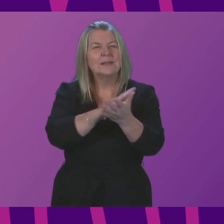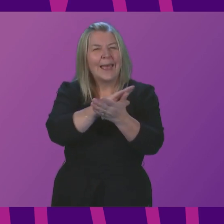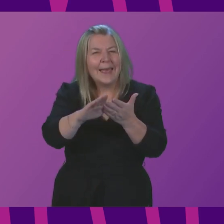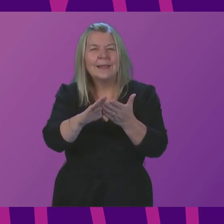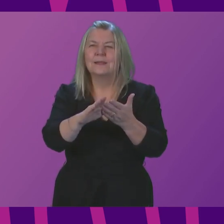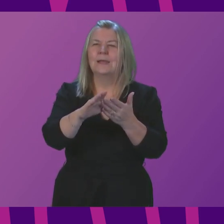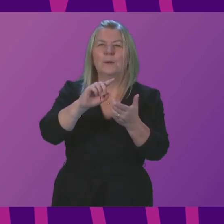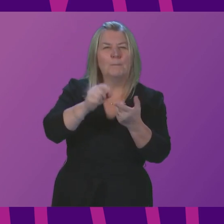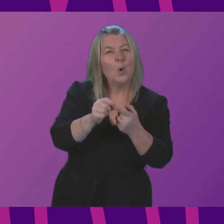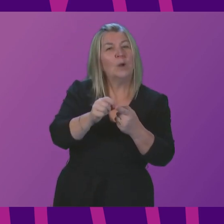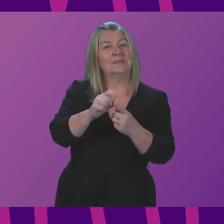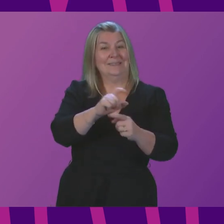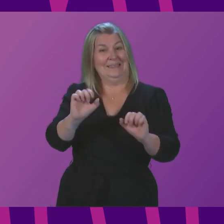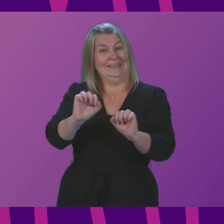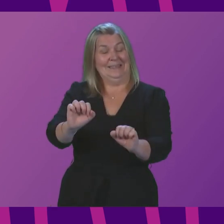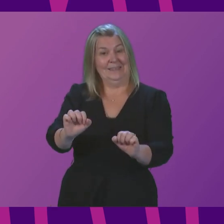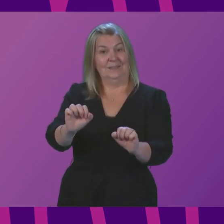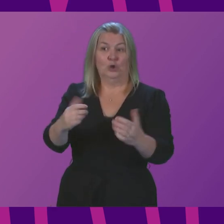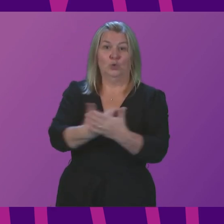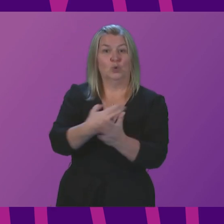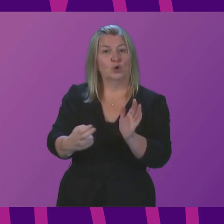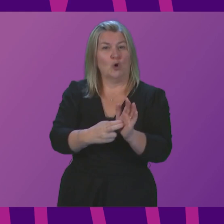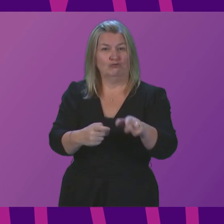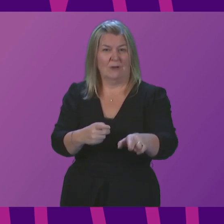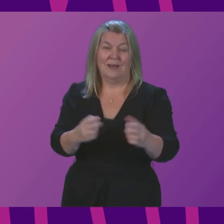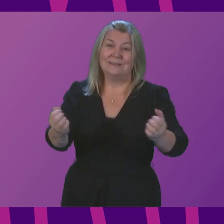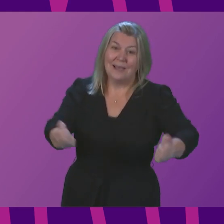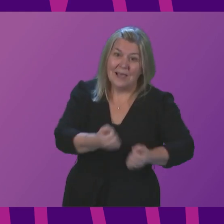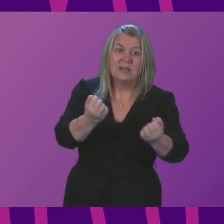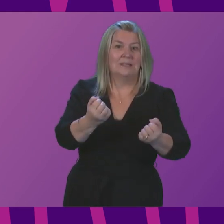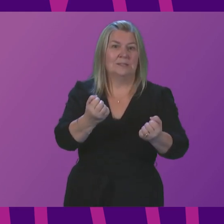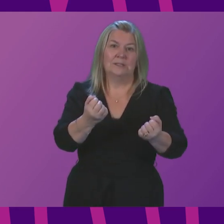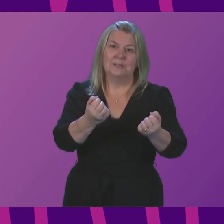station in 2016, which will result in energy consumers subsidising its operation until